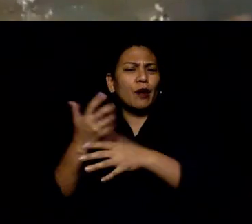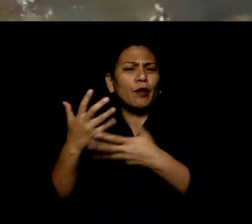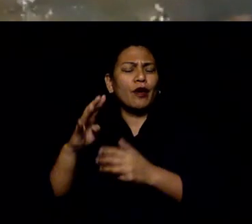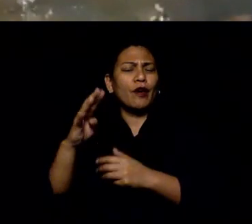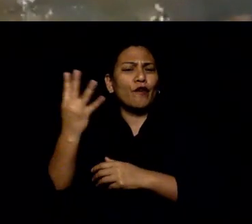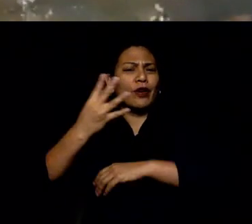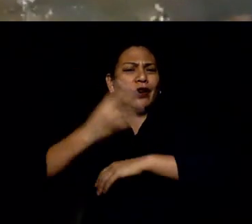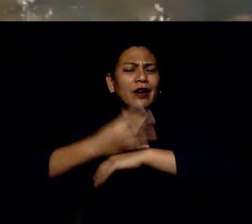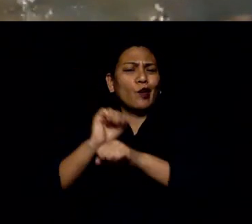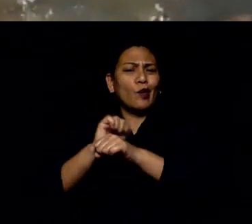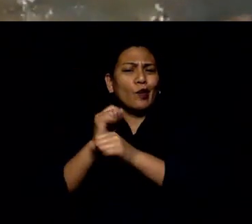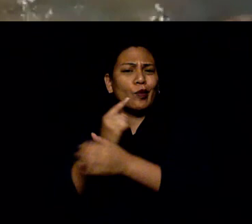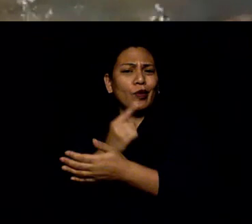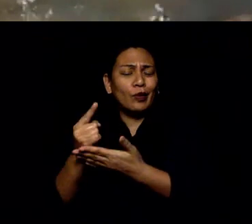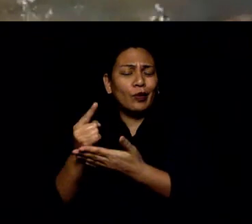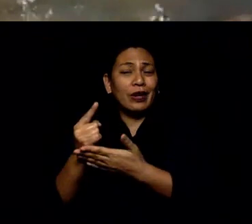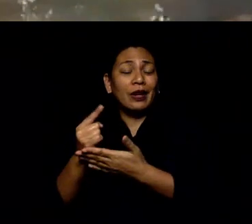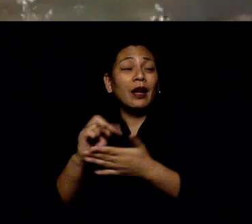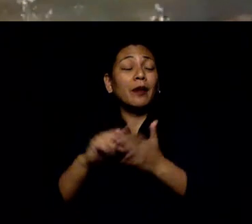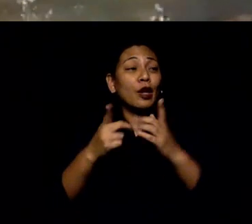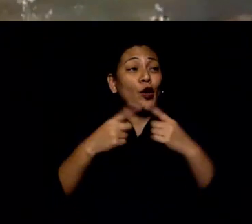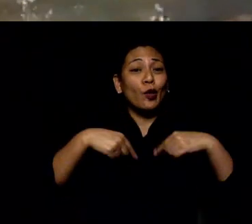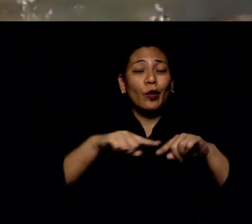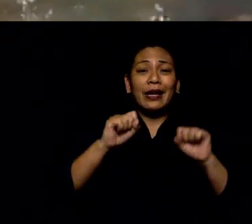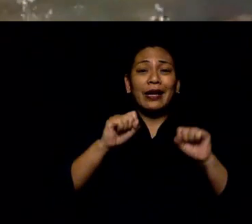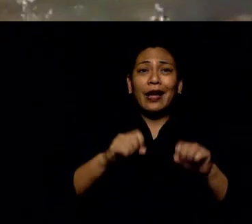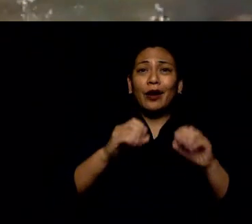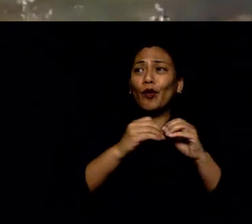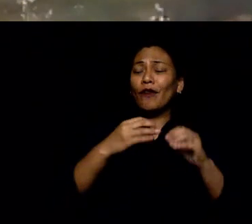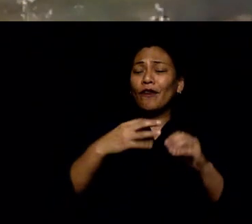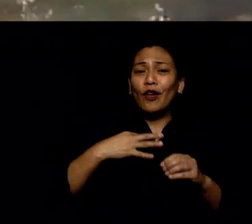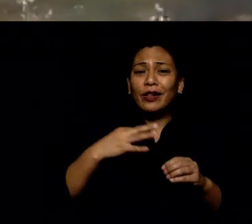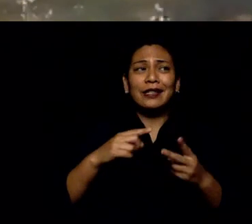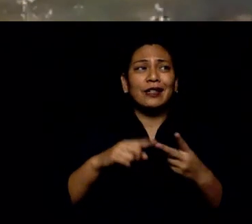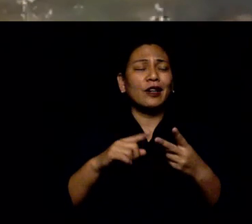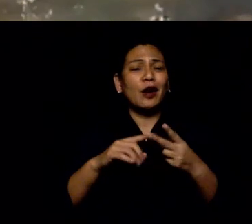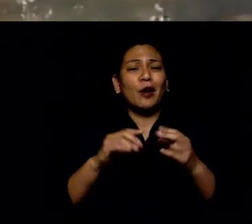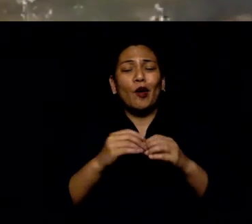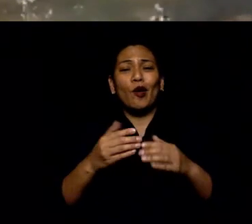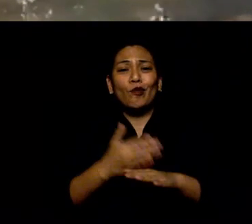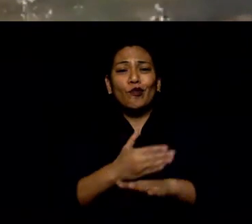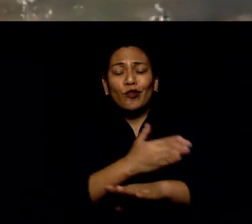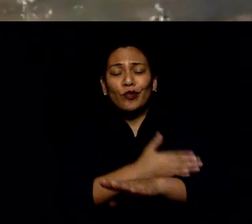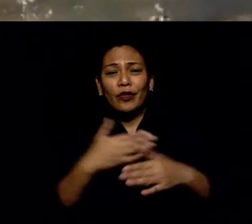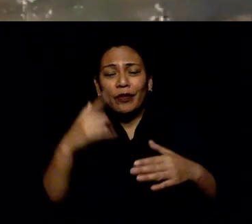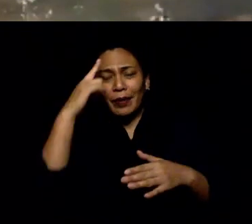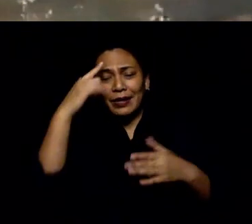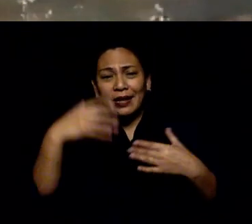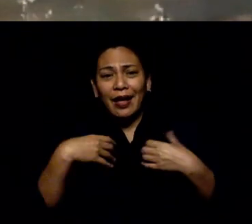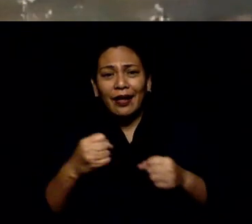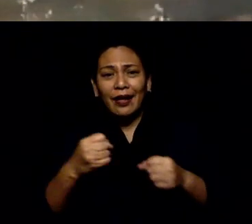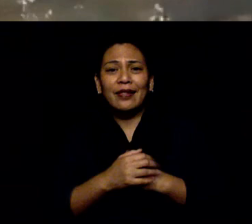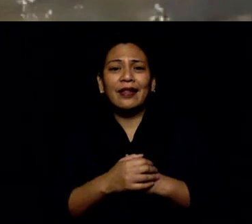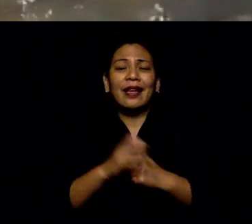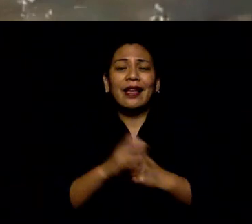It gives us a better mental health. Uh, you can make more stuff at home, so you don't feel need to consume as much.